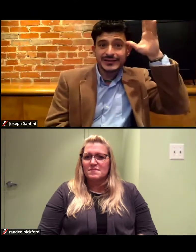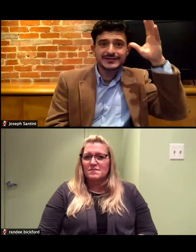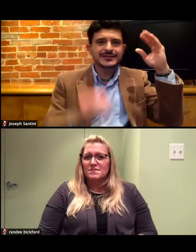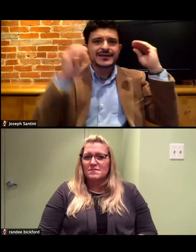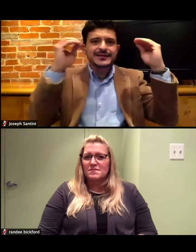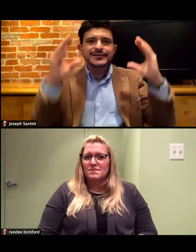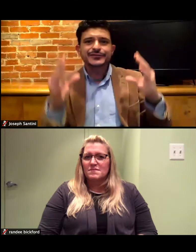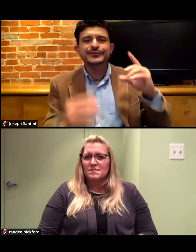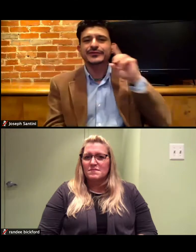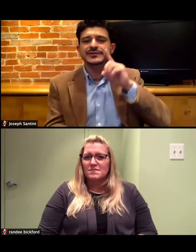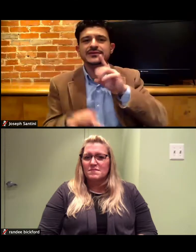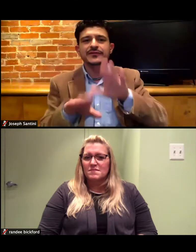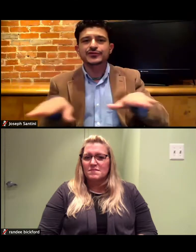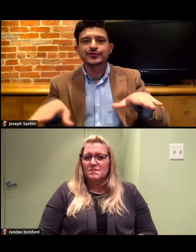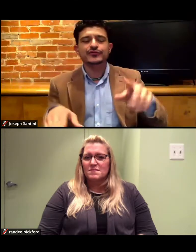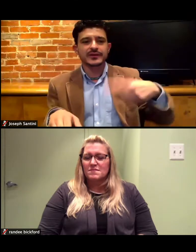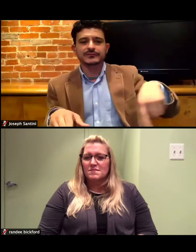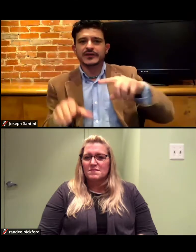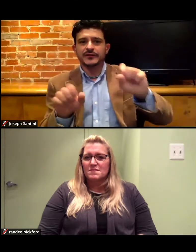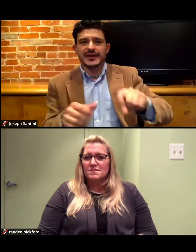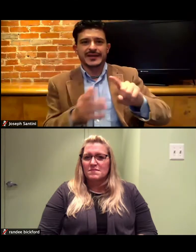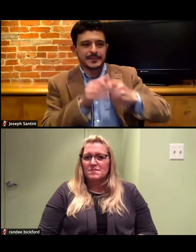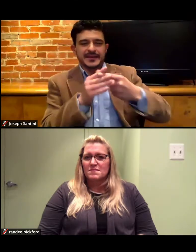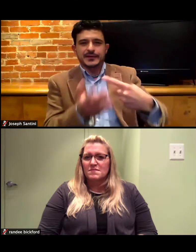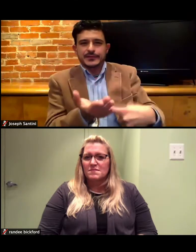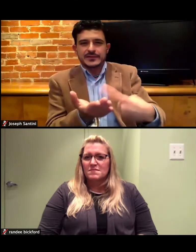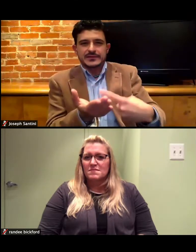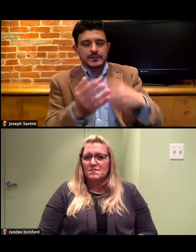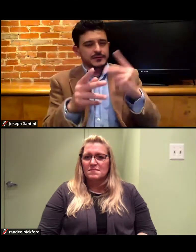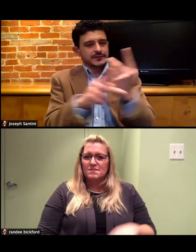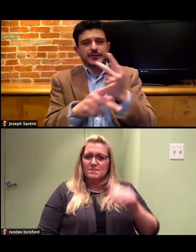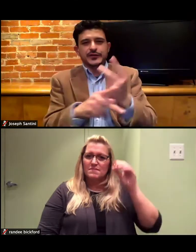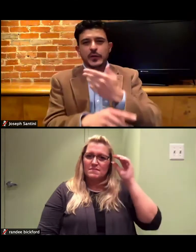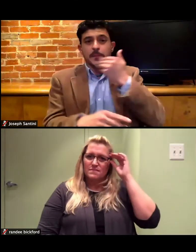It's very important for me to hold space for educators